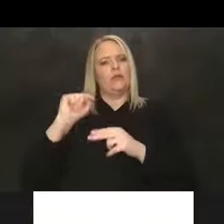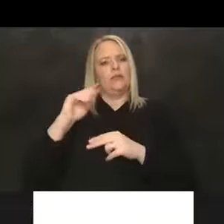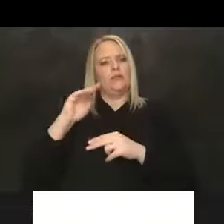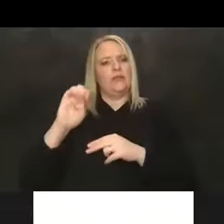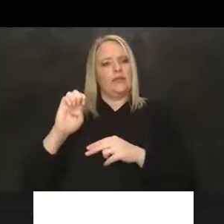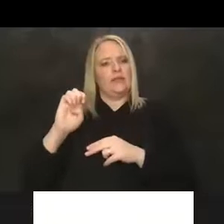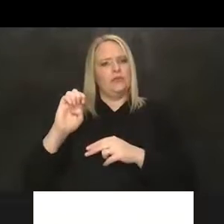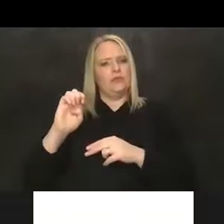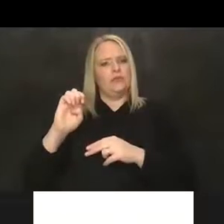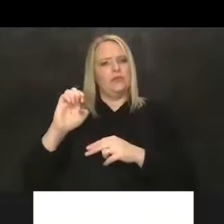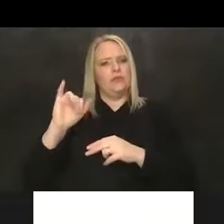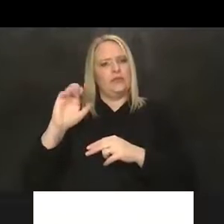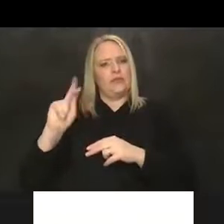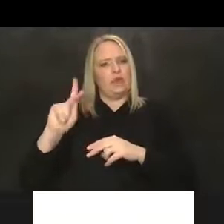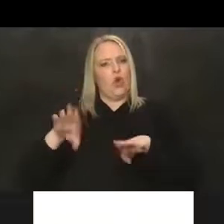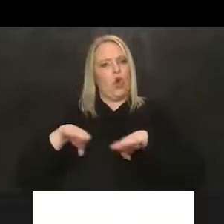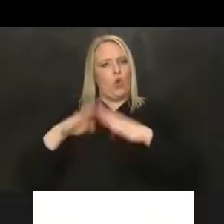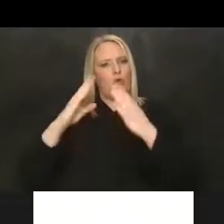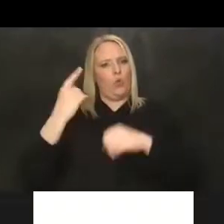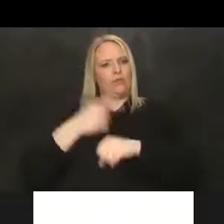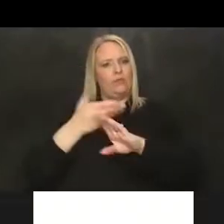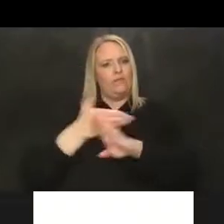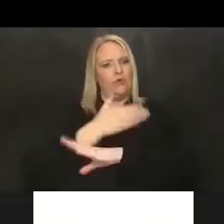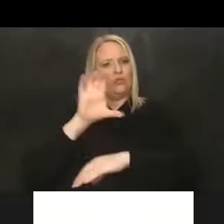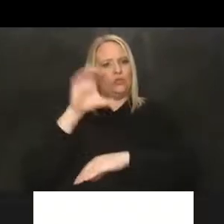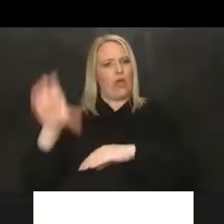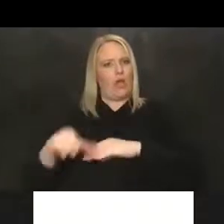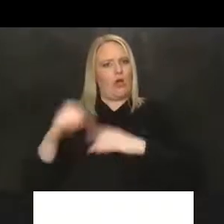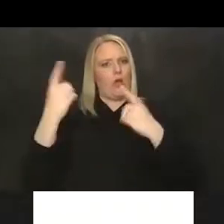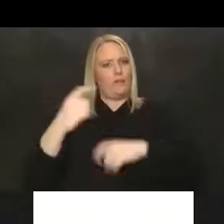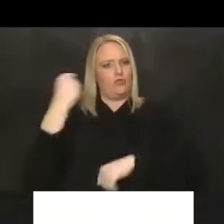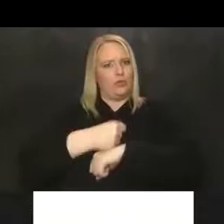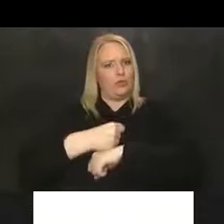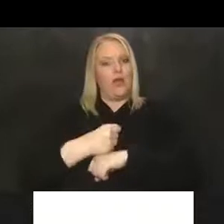a day before Chicago got shut down, and we were fortunate enough to have video cameras there,